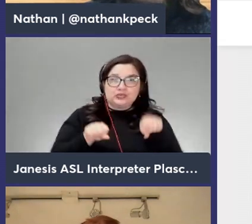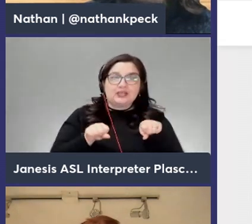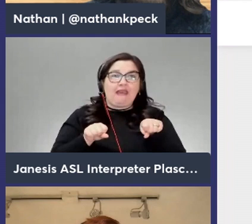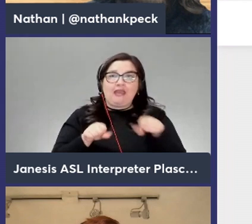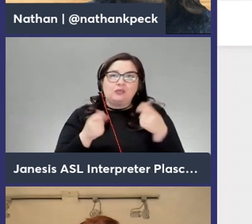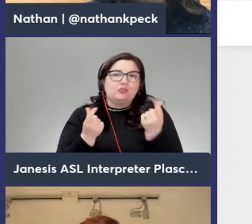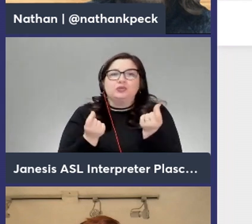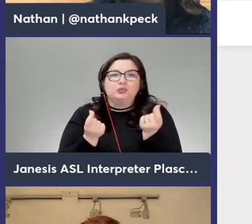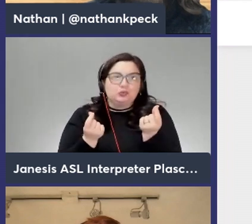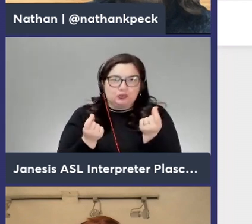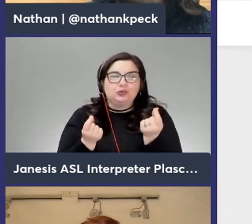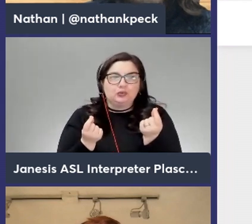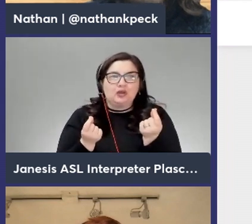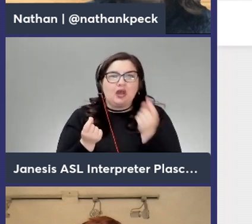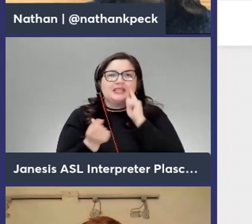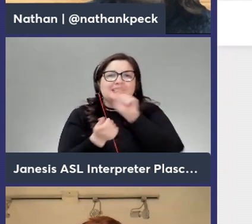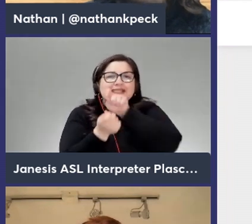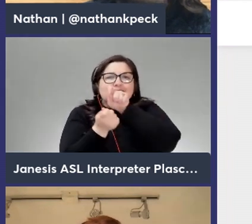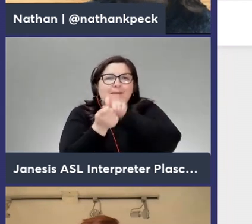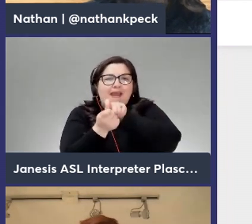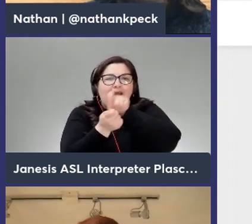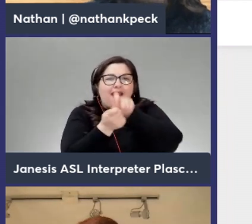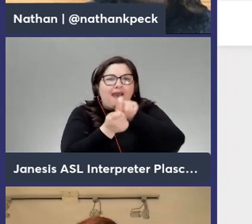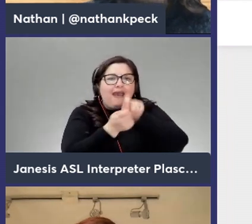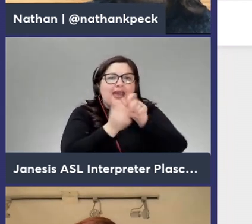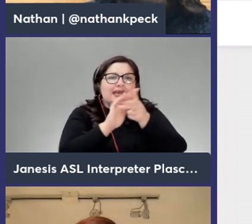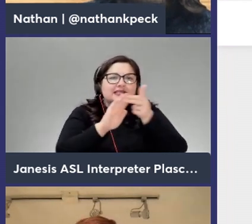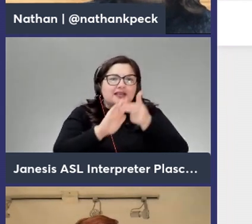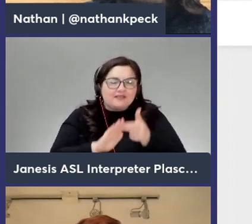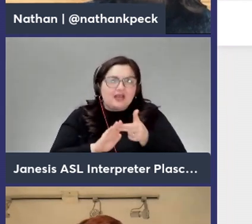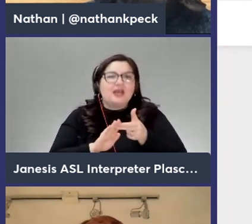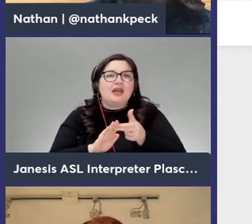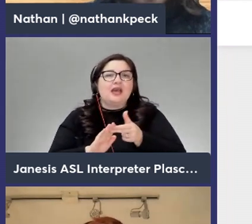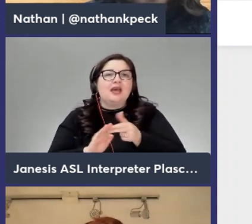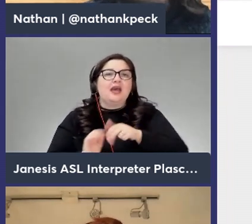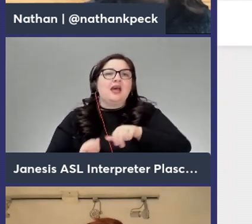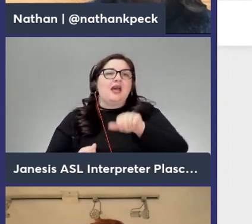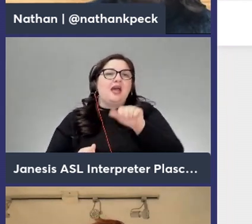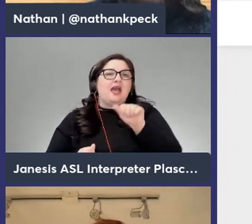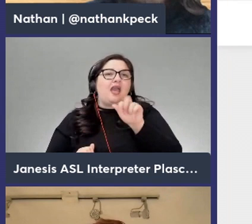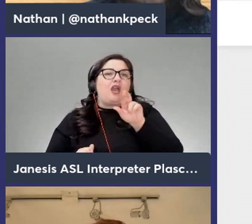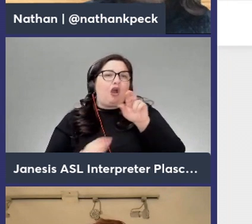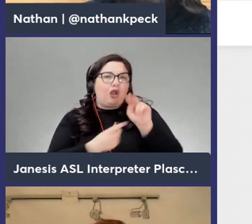is specify the ARN, or Amazon Resource Name, of the device that you wanna use.